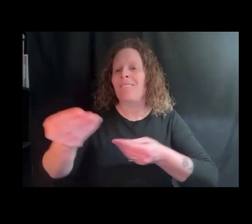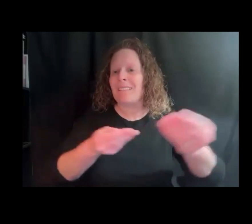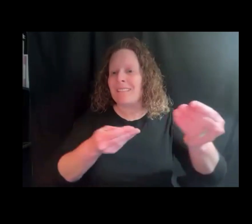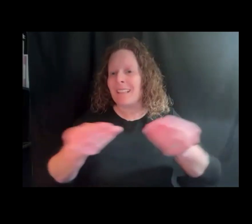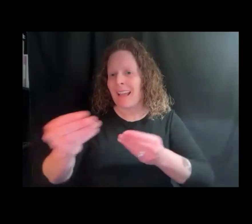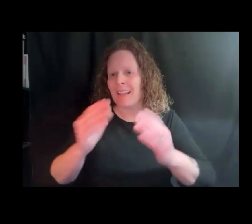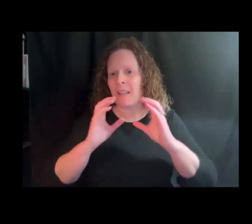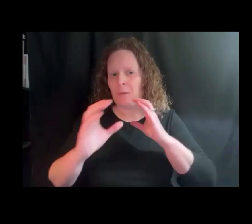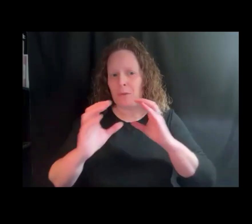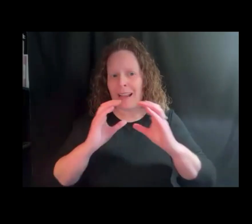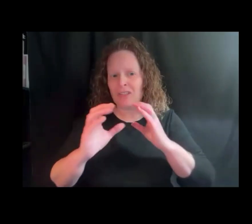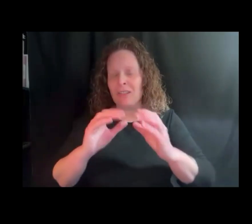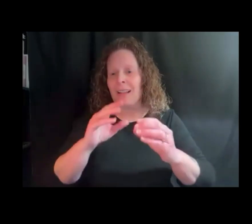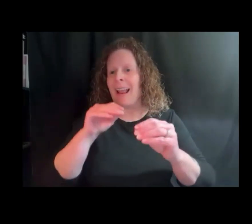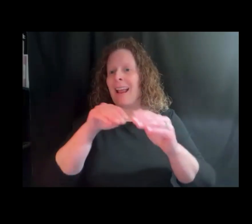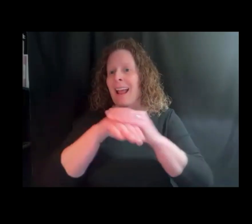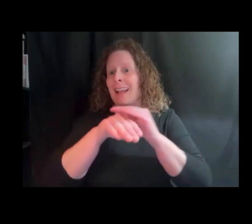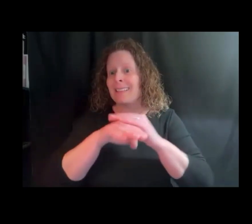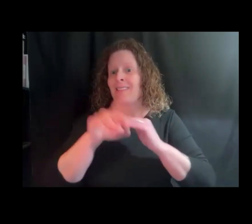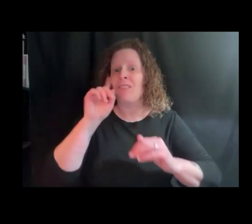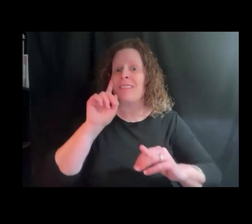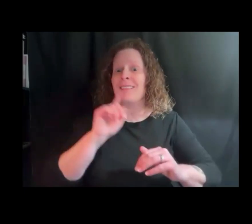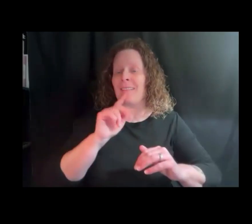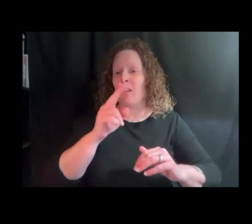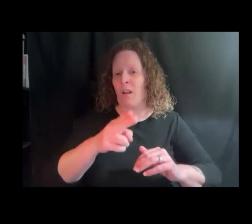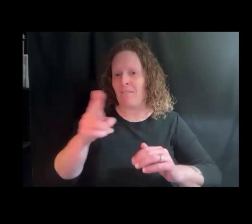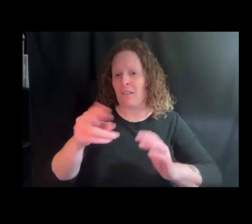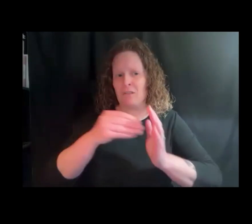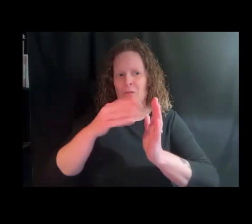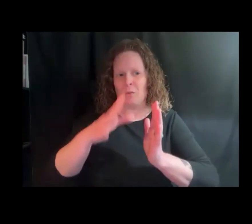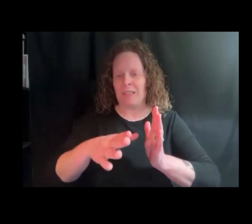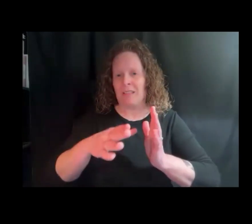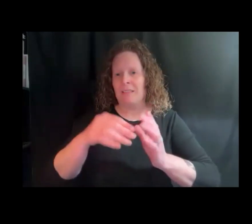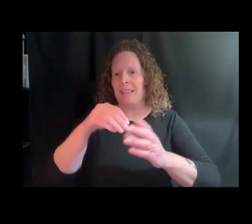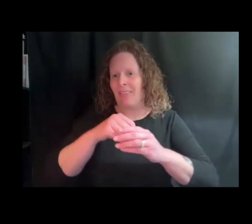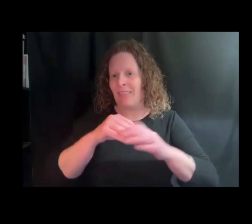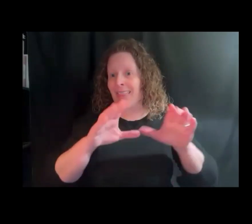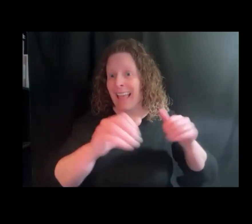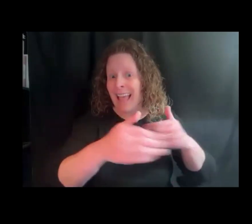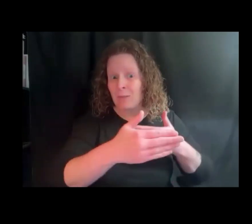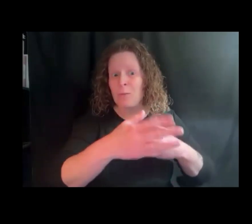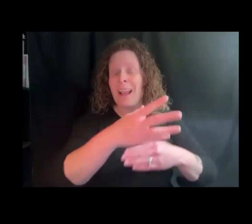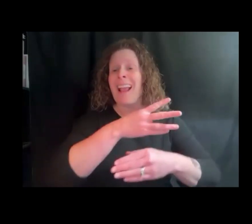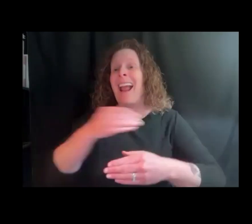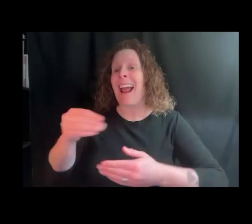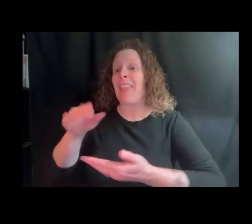The main role is to facilitate communication and access for the deaf and hard of hearing students